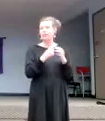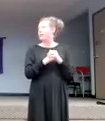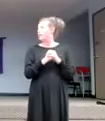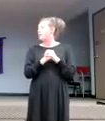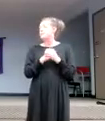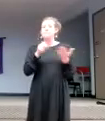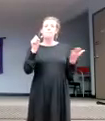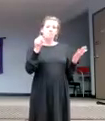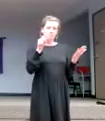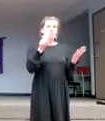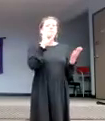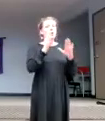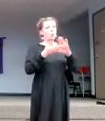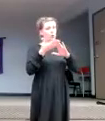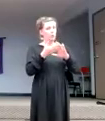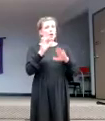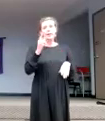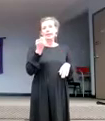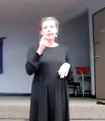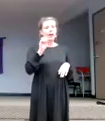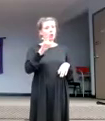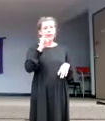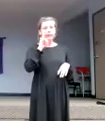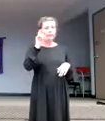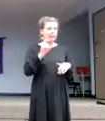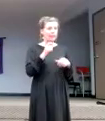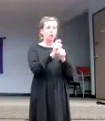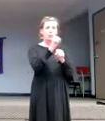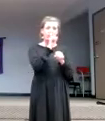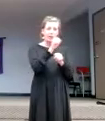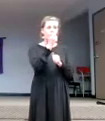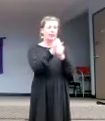Yes, that is correct. We will run the lateral as necessary to make sure each unit is connected.